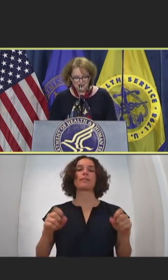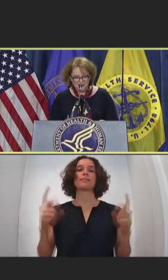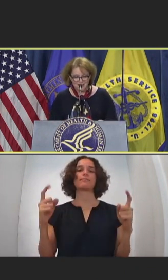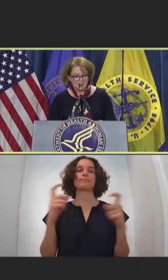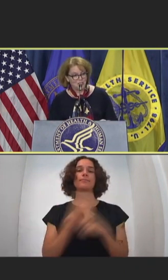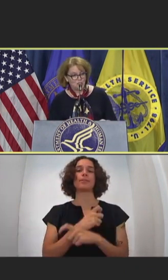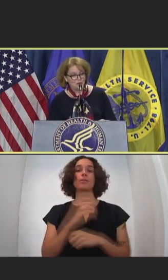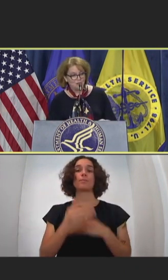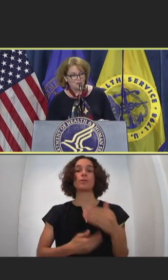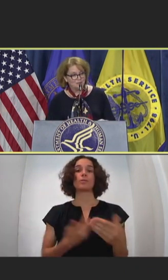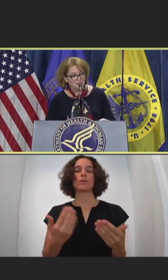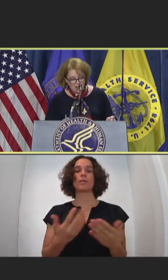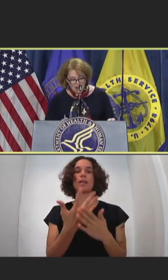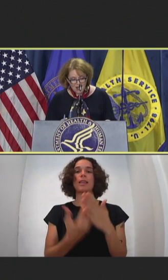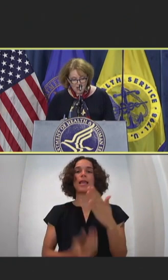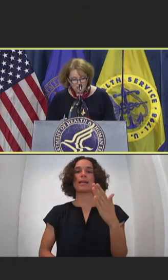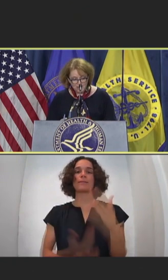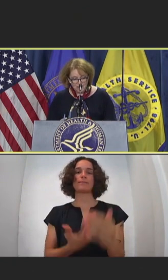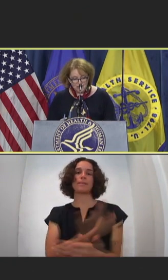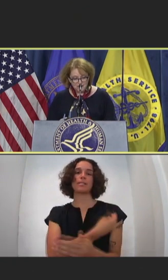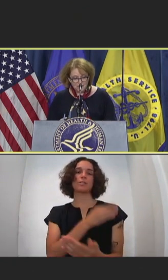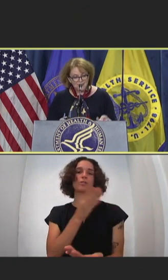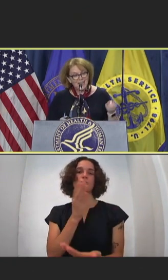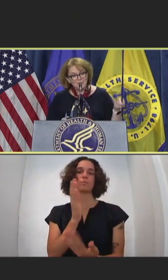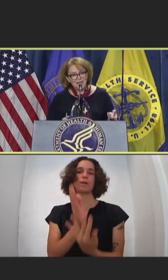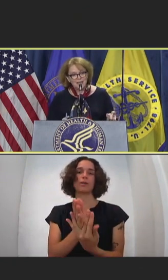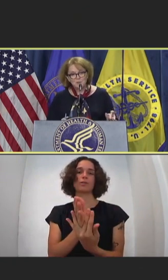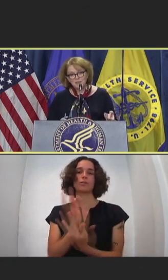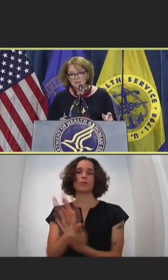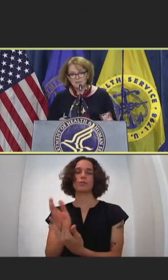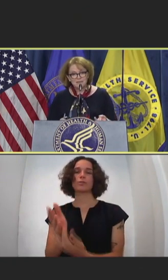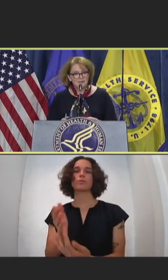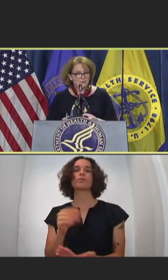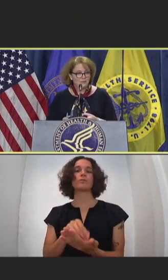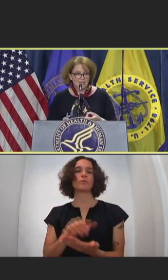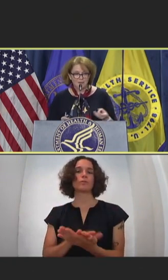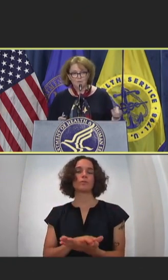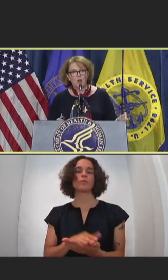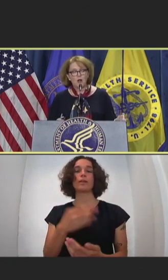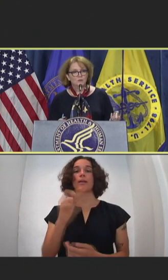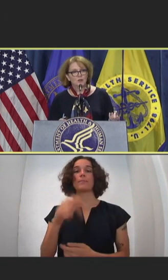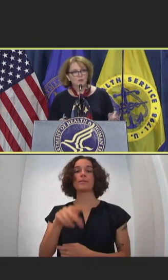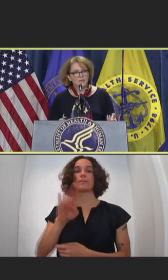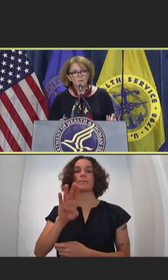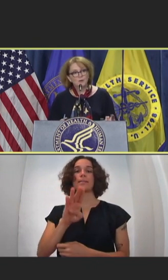vaccination records. Because the hepatitis B series is needed for almost all people,